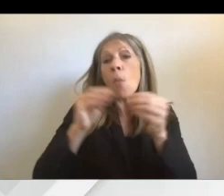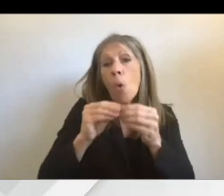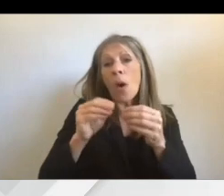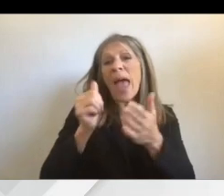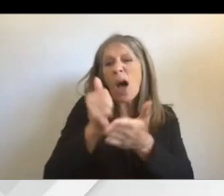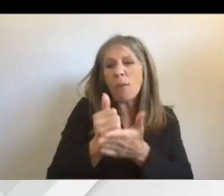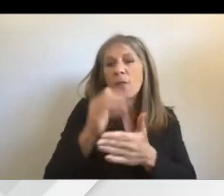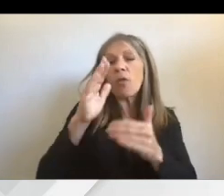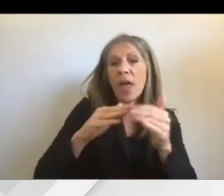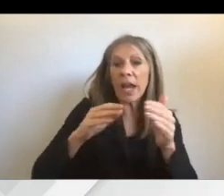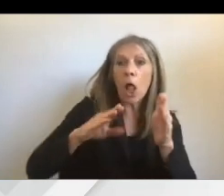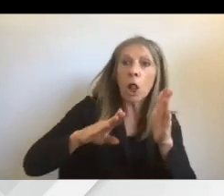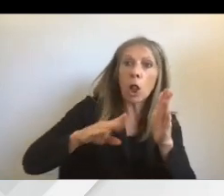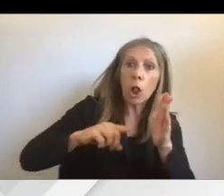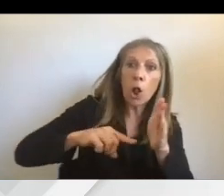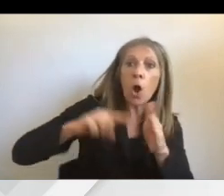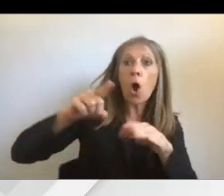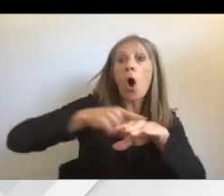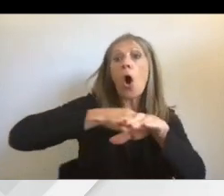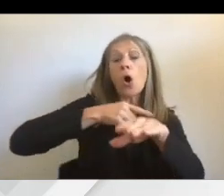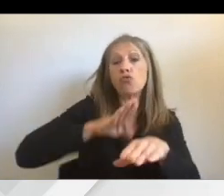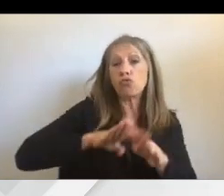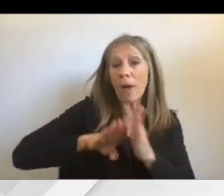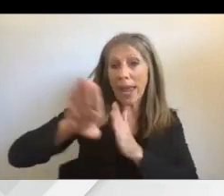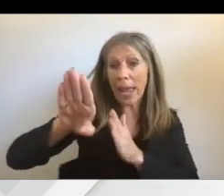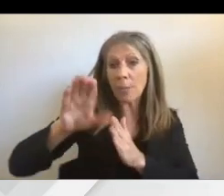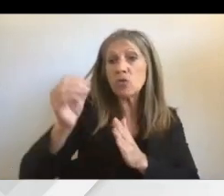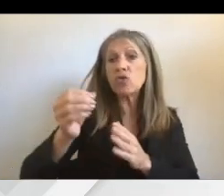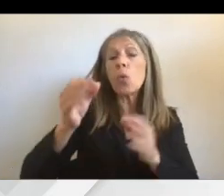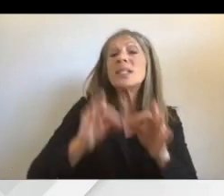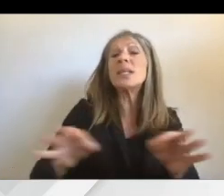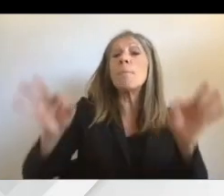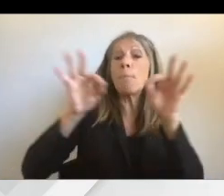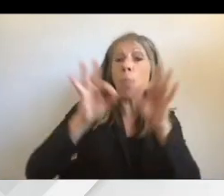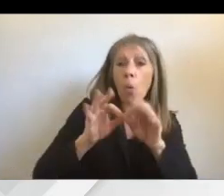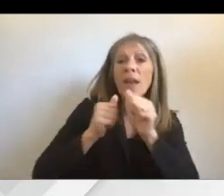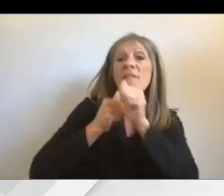So it is important that stairs conform to accessible design requirements.